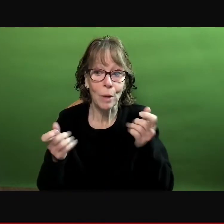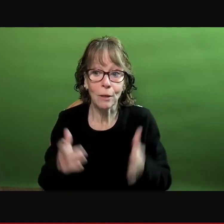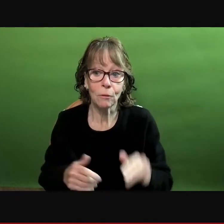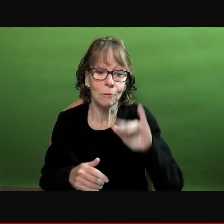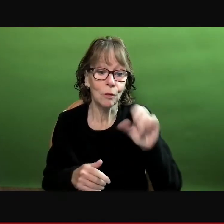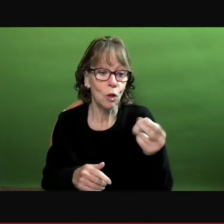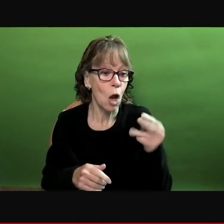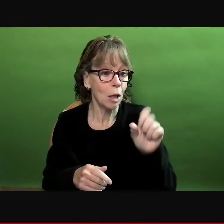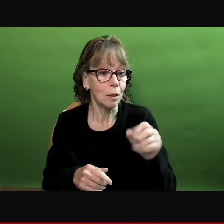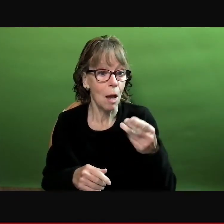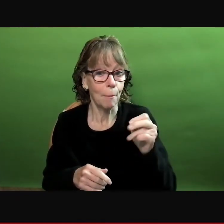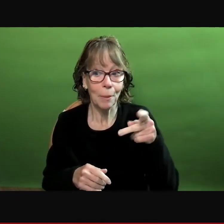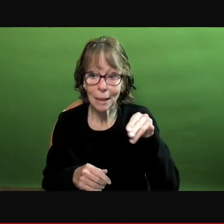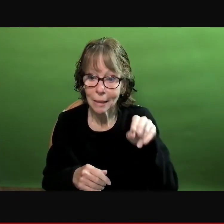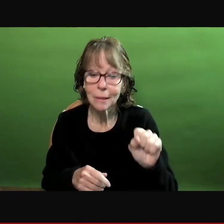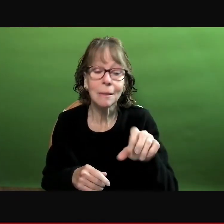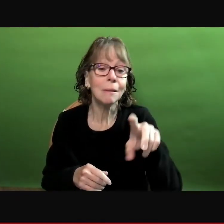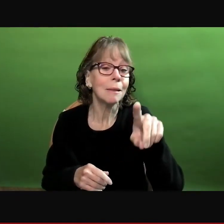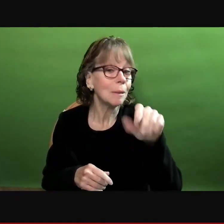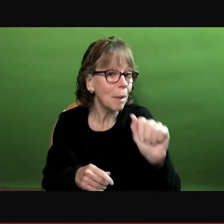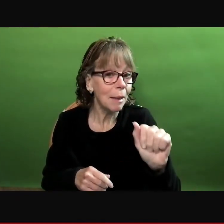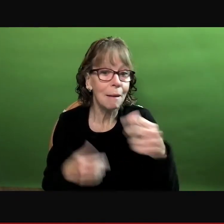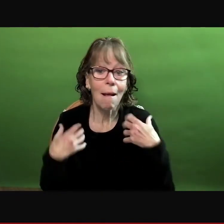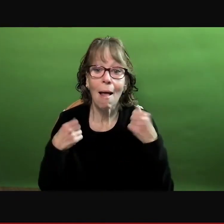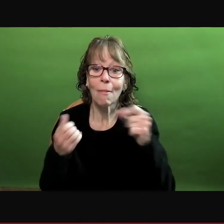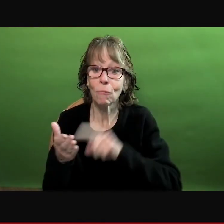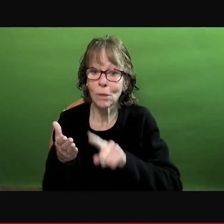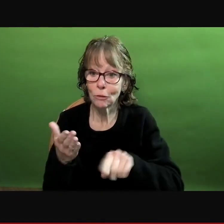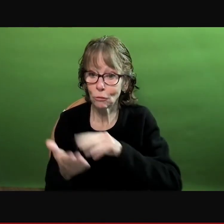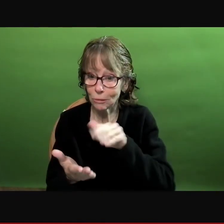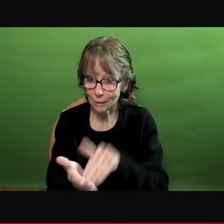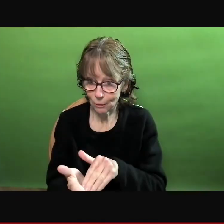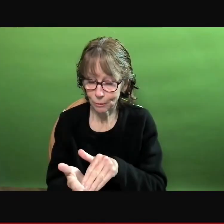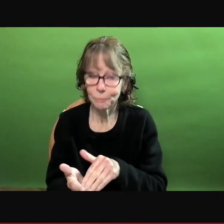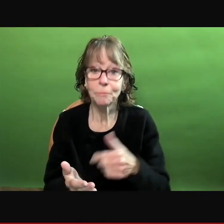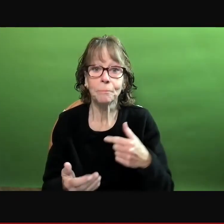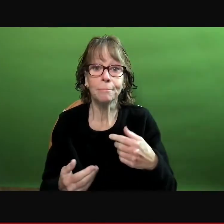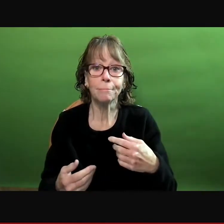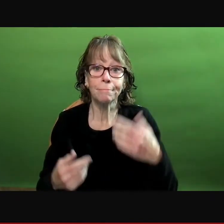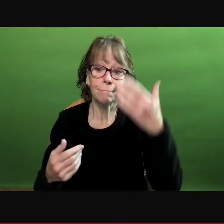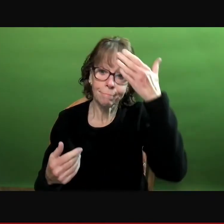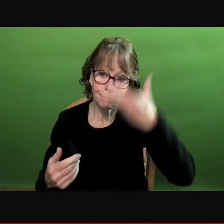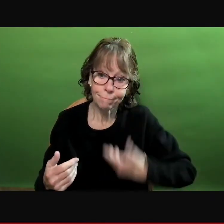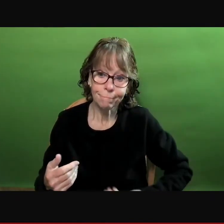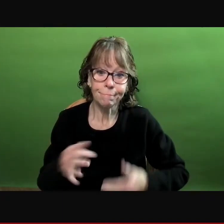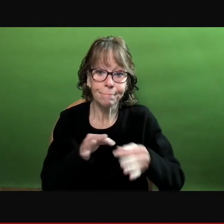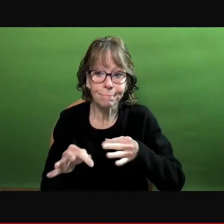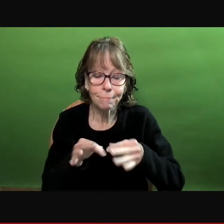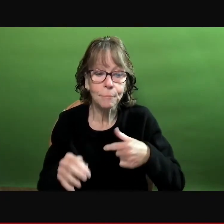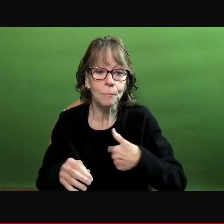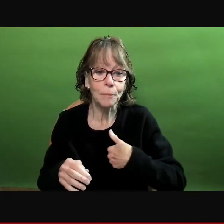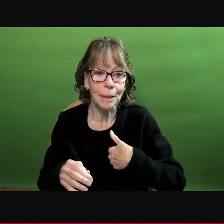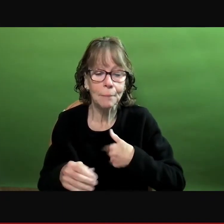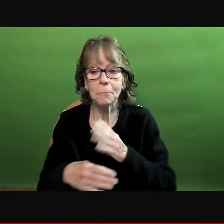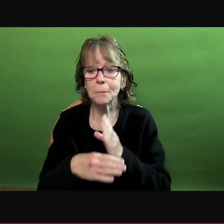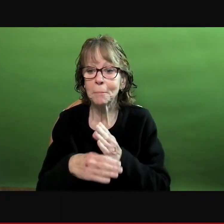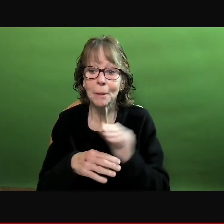Disability Health Research Center. My visual description is that I am a middle-aged white